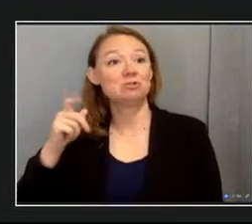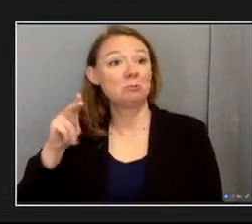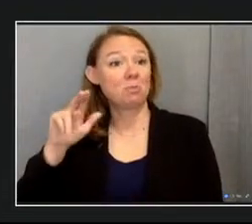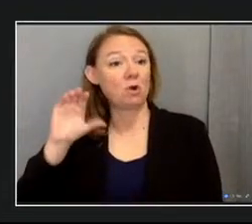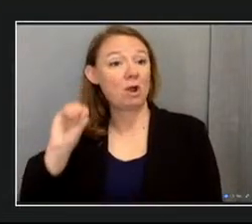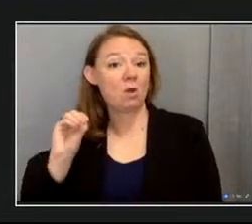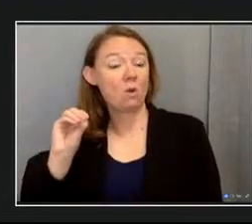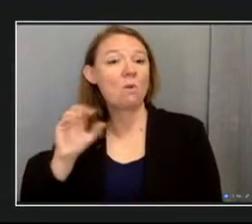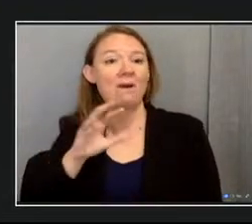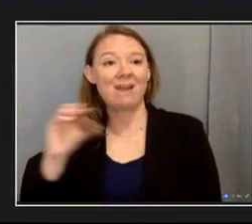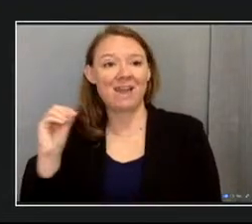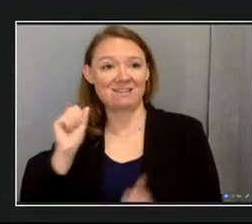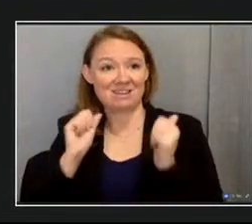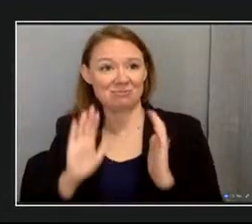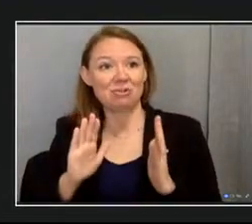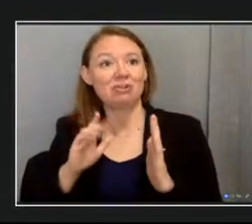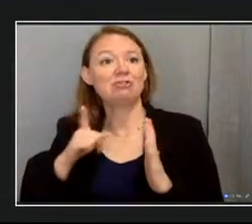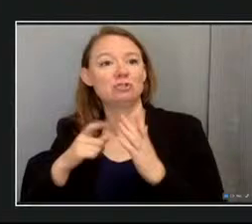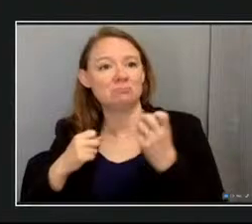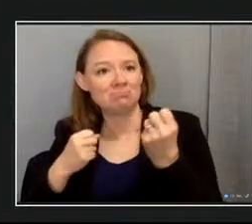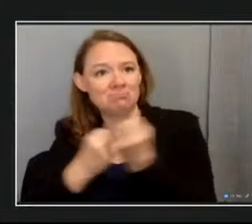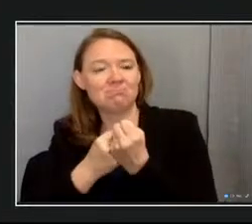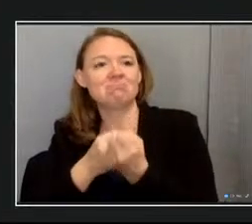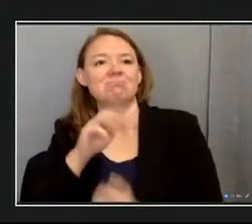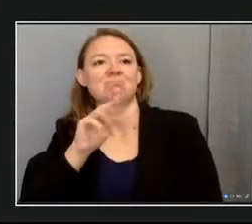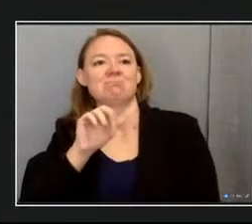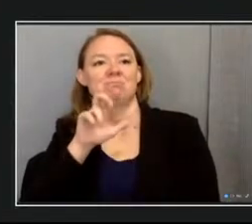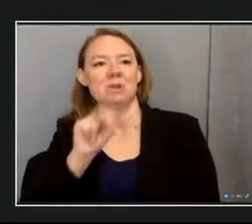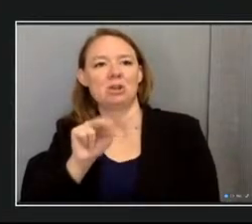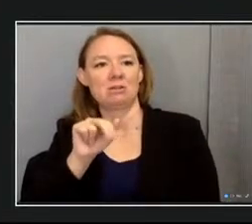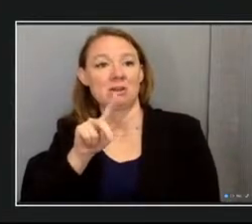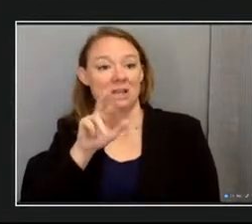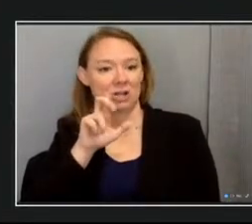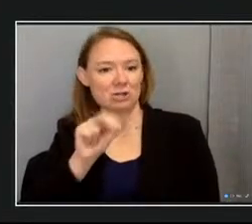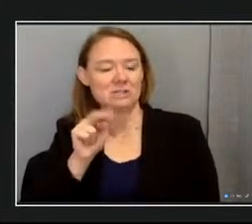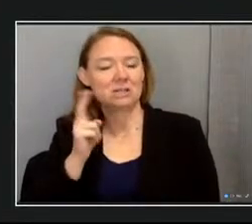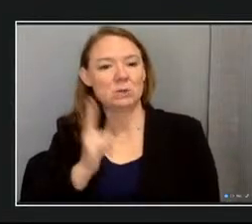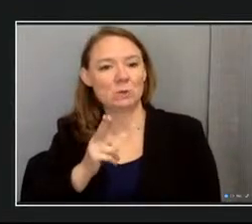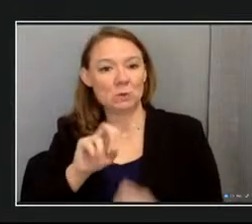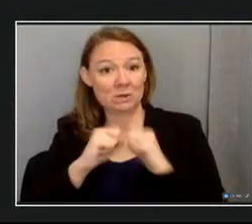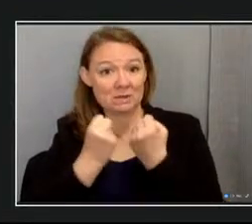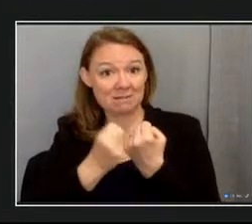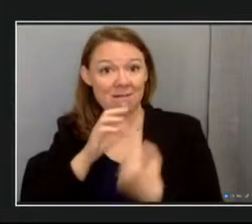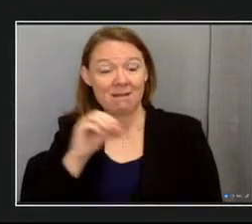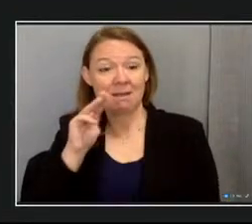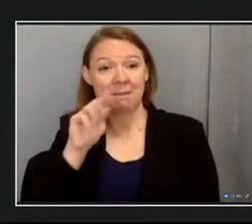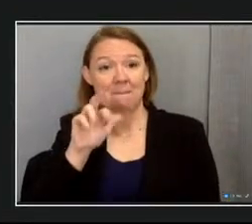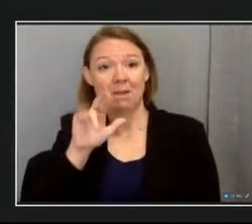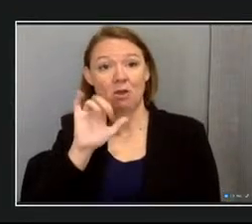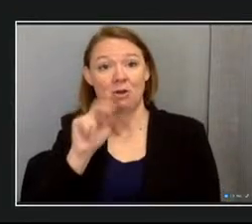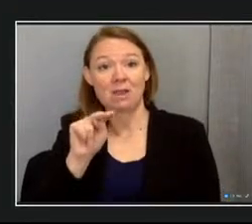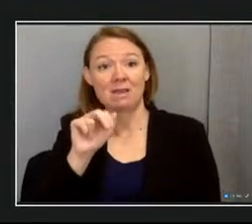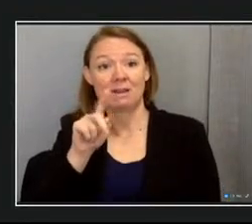Marian Anderson historical society and the Marian Anderson house in Philadelphia, Pennsylvania.